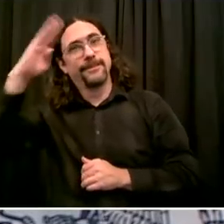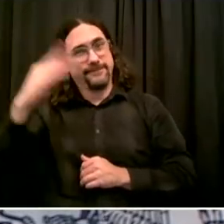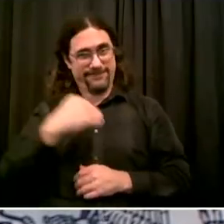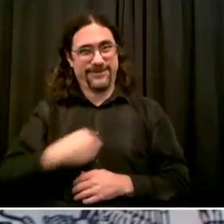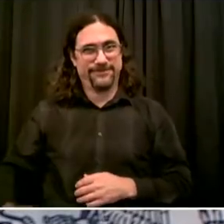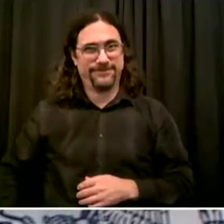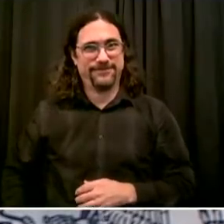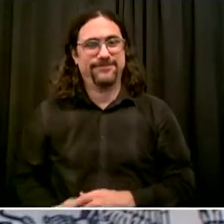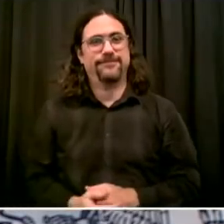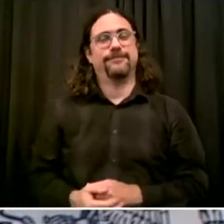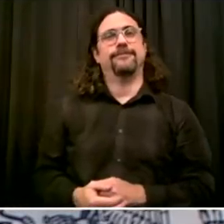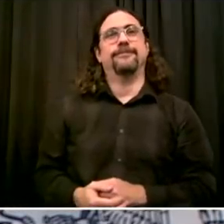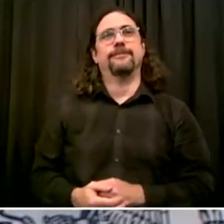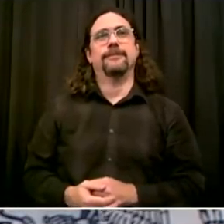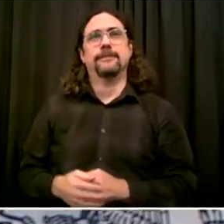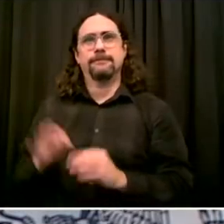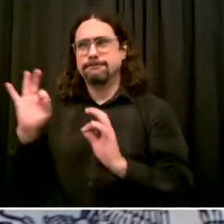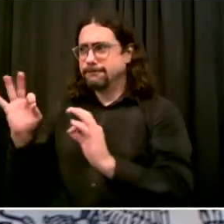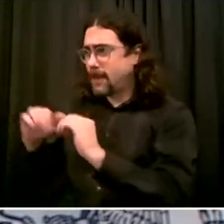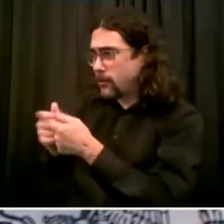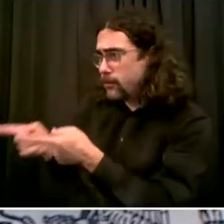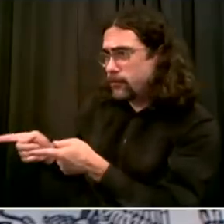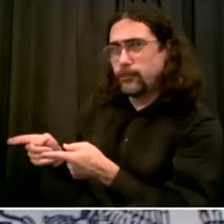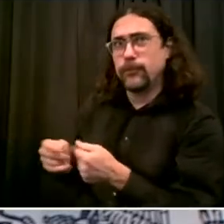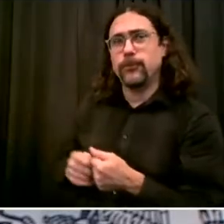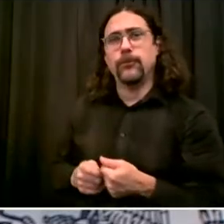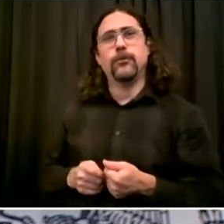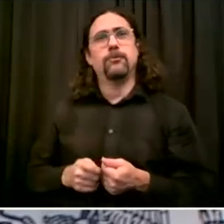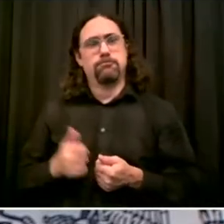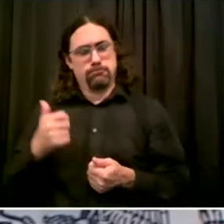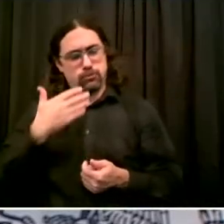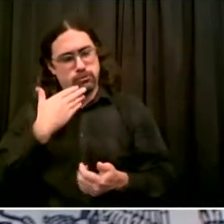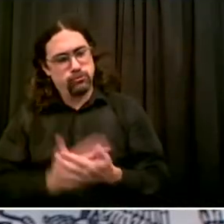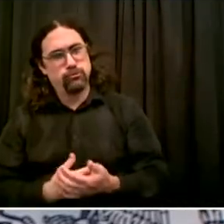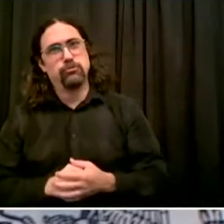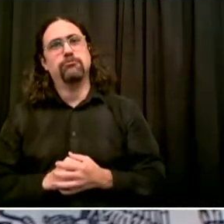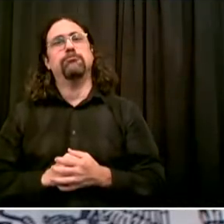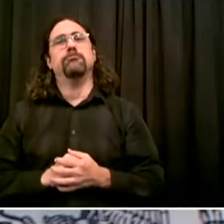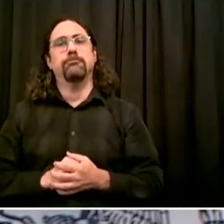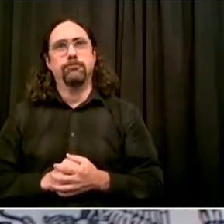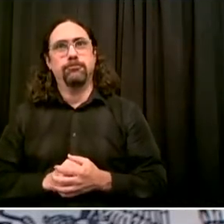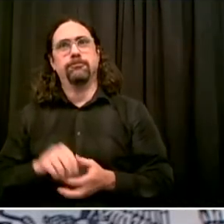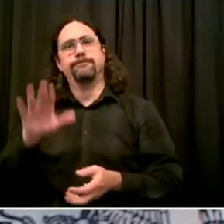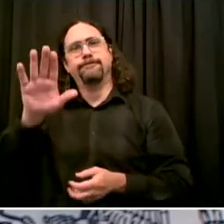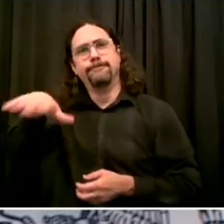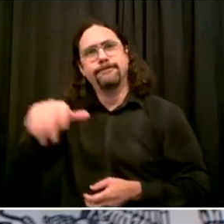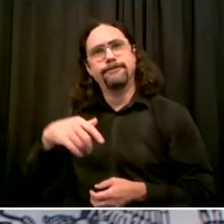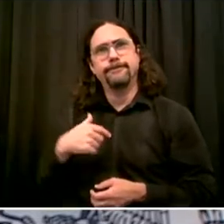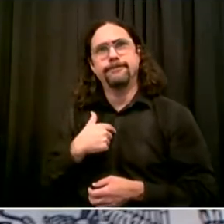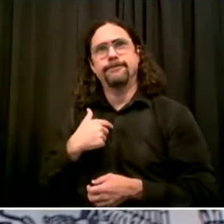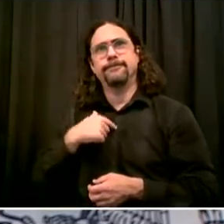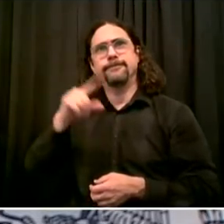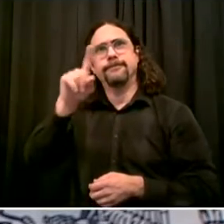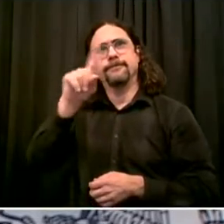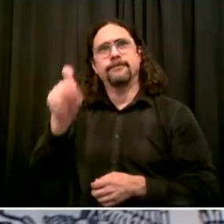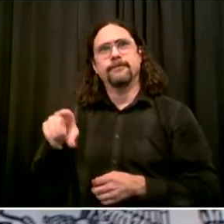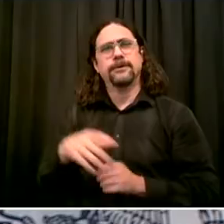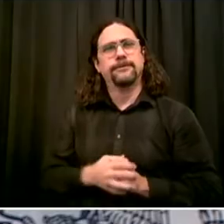I AM WELL. I OWE YOU AN EXPLANATION ABOUT THE MAT.